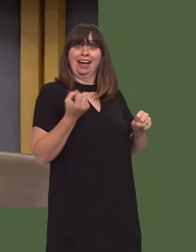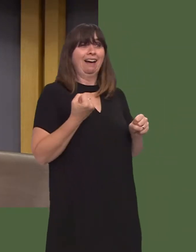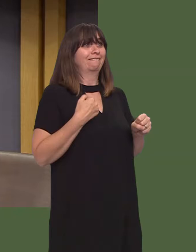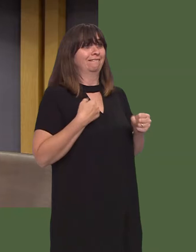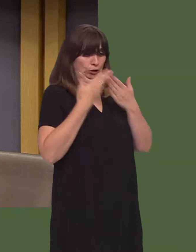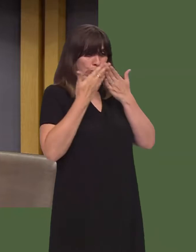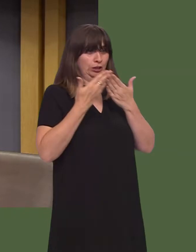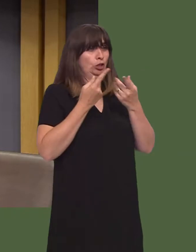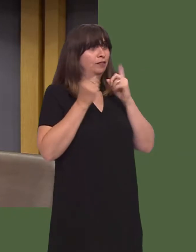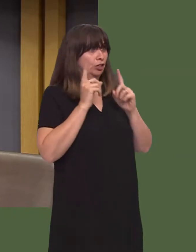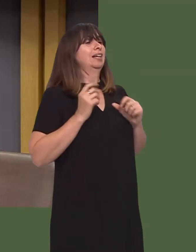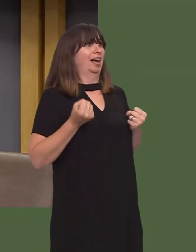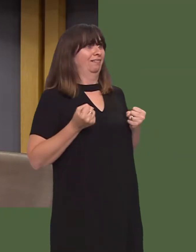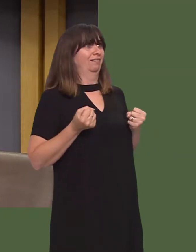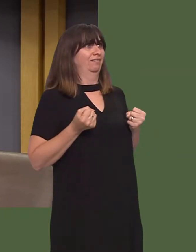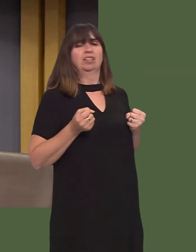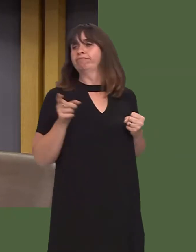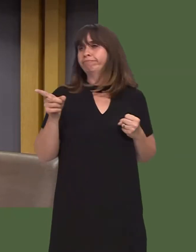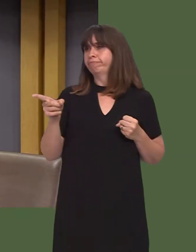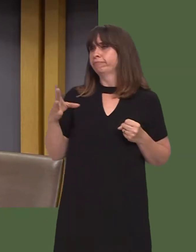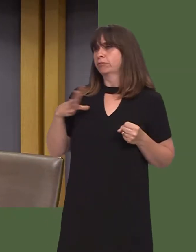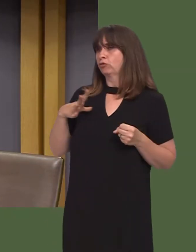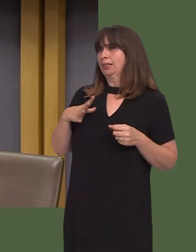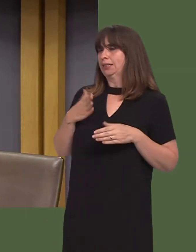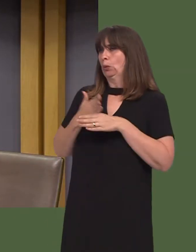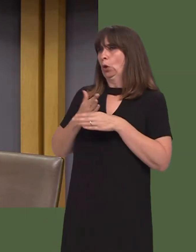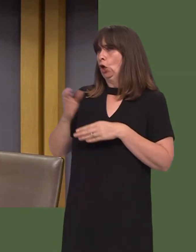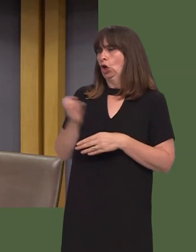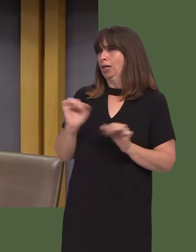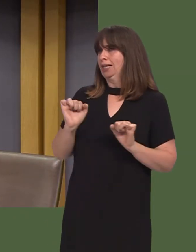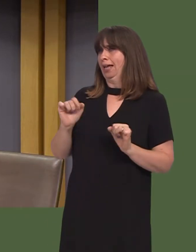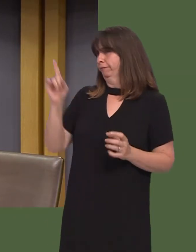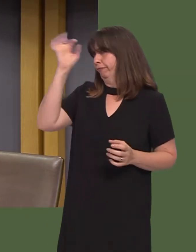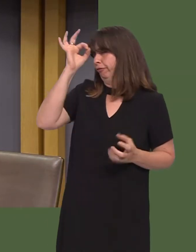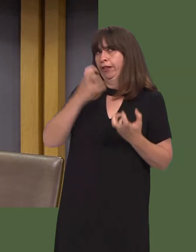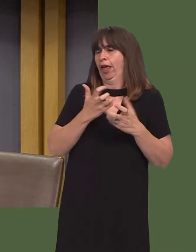but are not regarded by employers as being work-ready. Do you think that the university